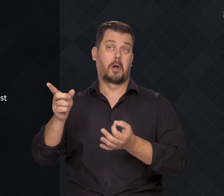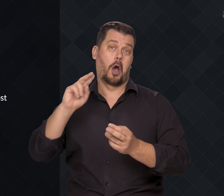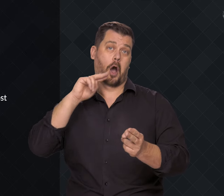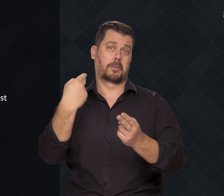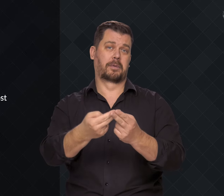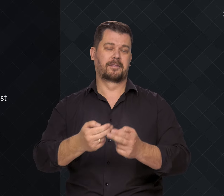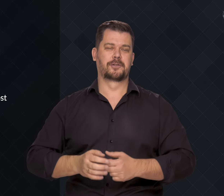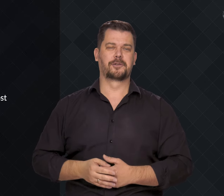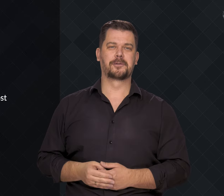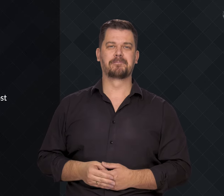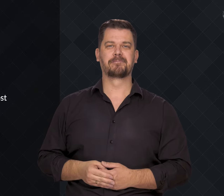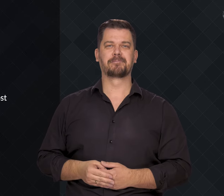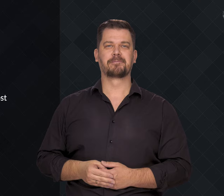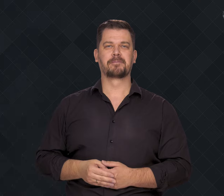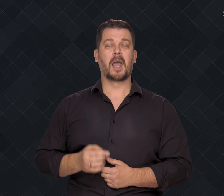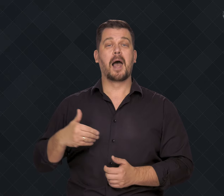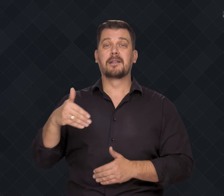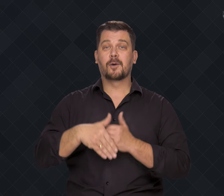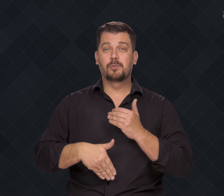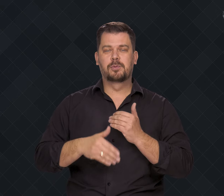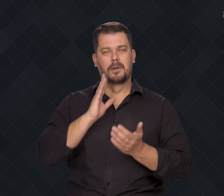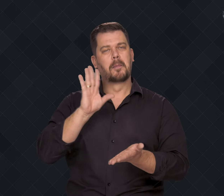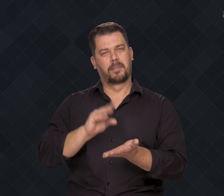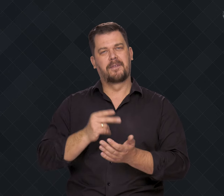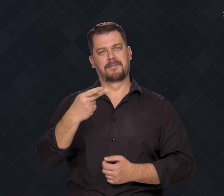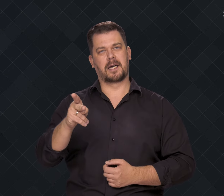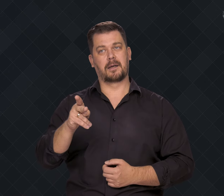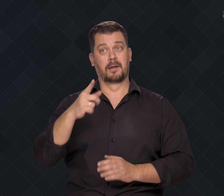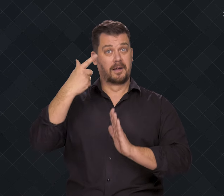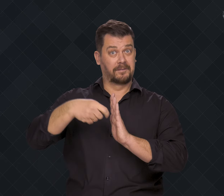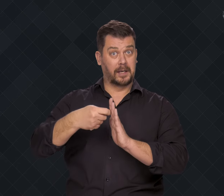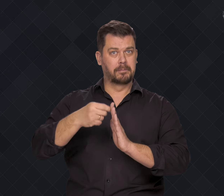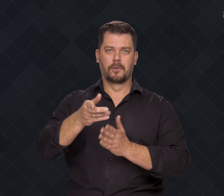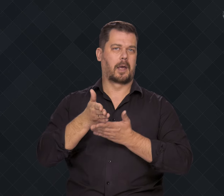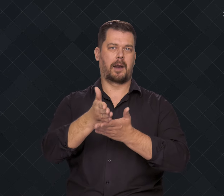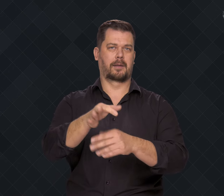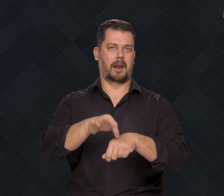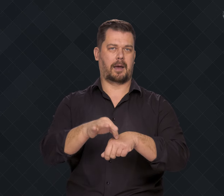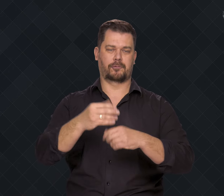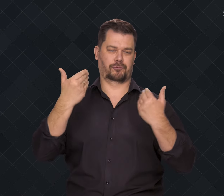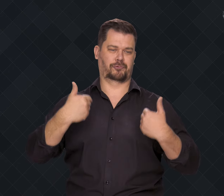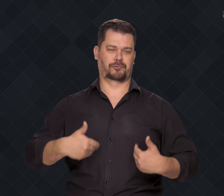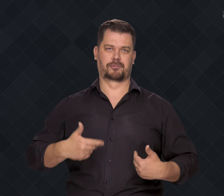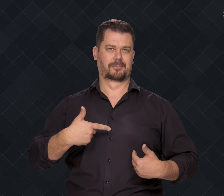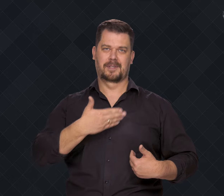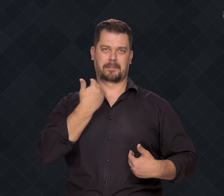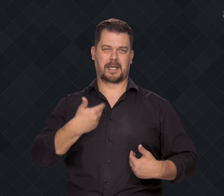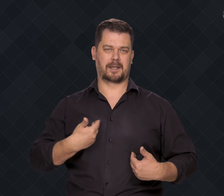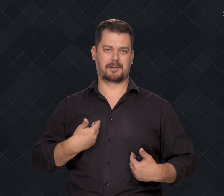maybe they'll respond. In conclusion, we reiterate: this film is not medical advice.